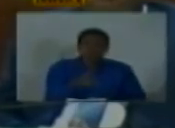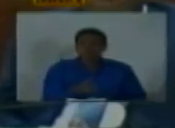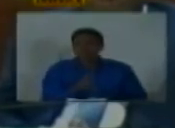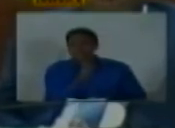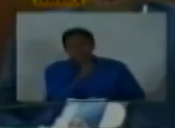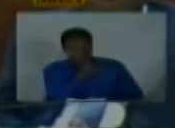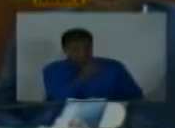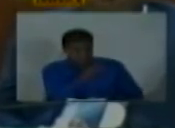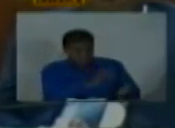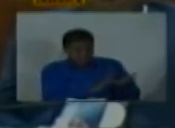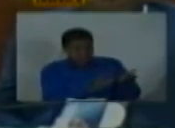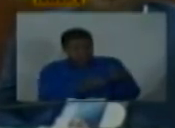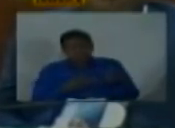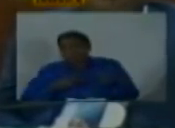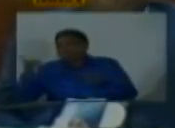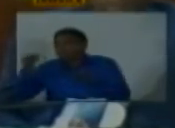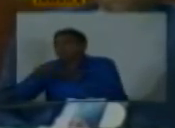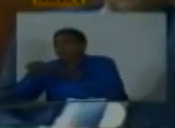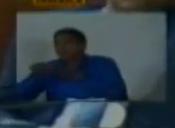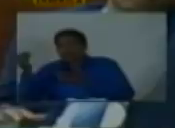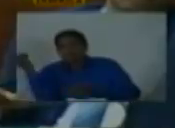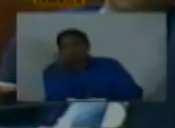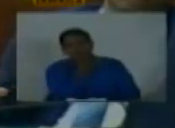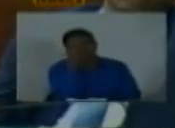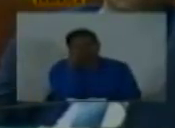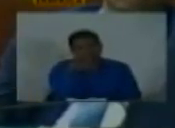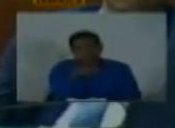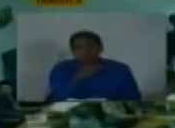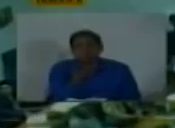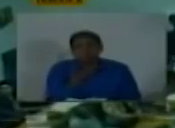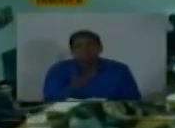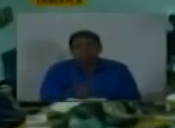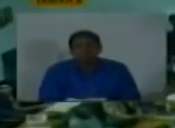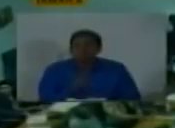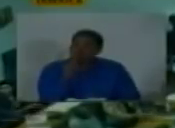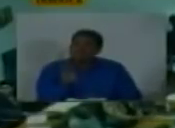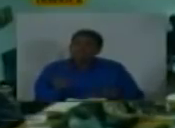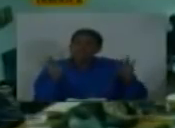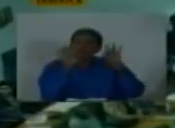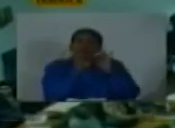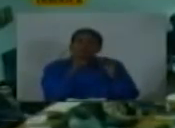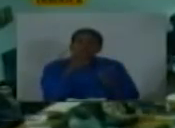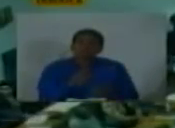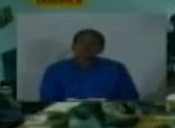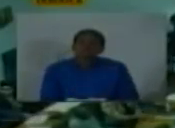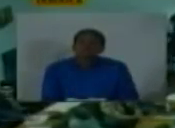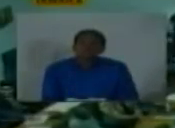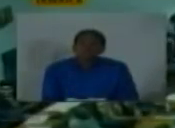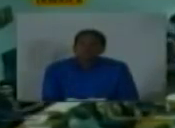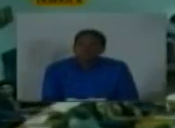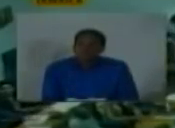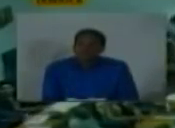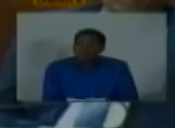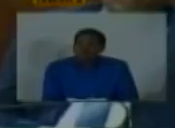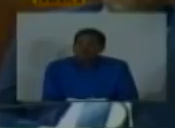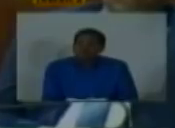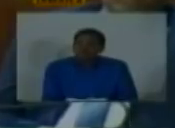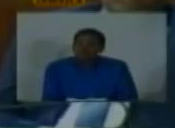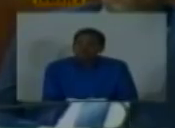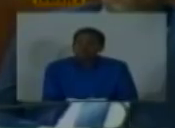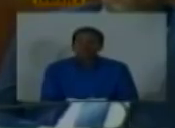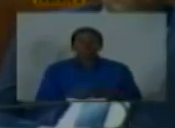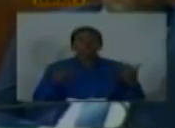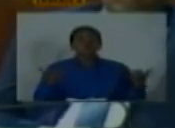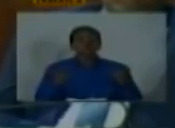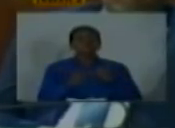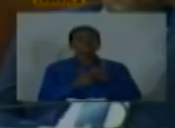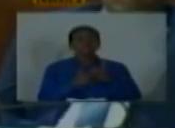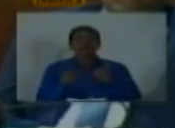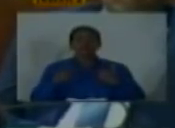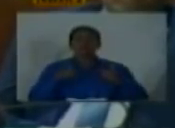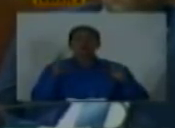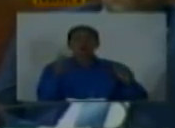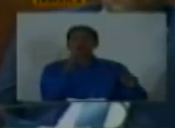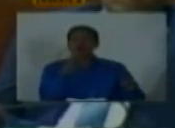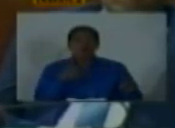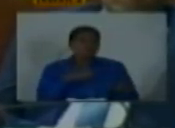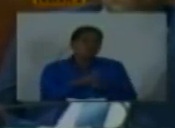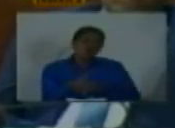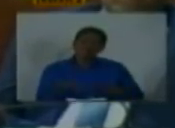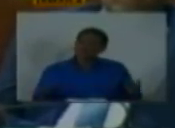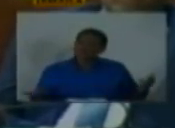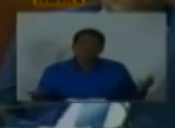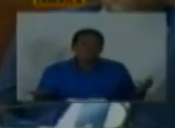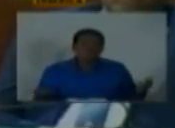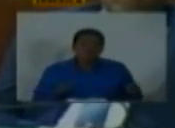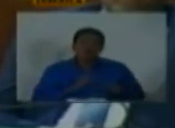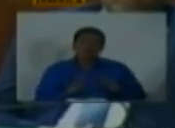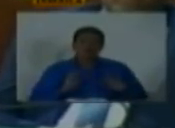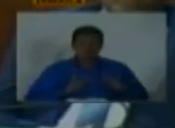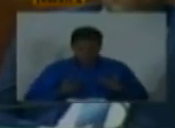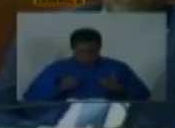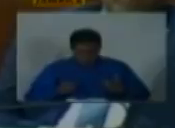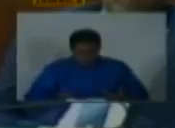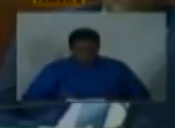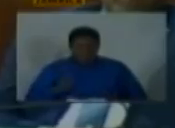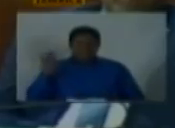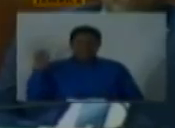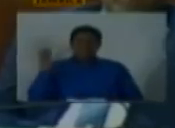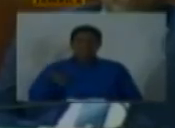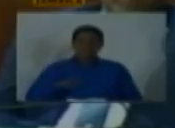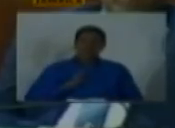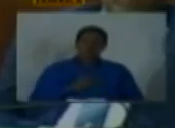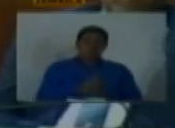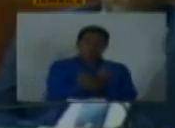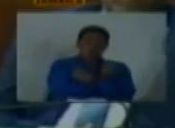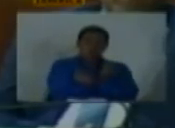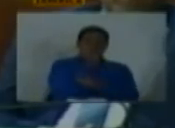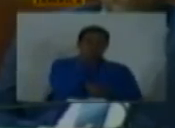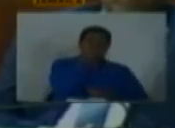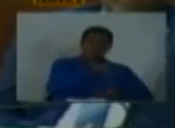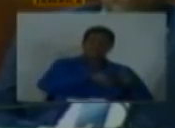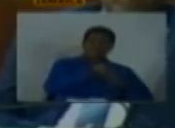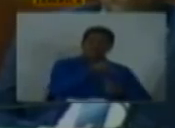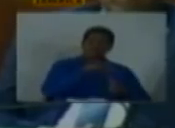them very important but our humanity and our love for each other should bring us